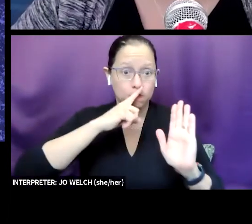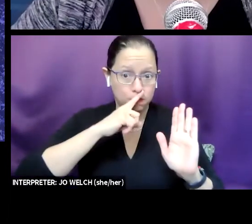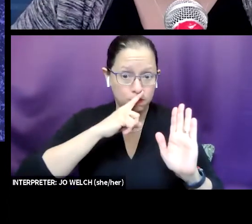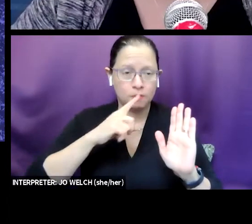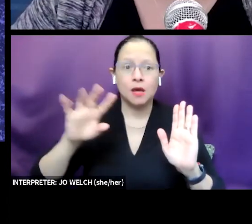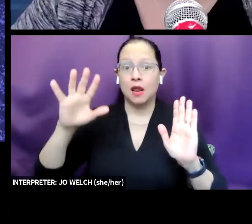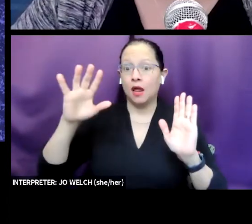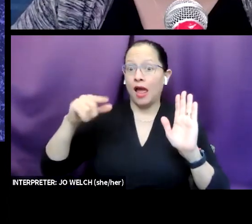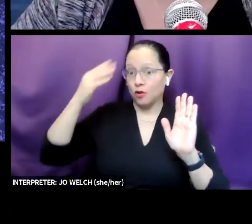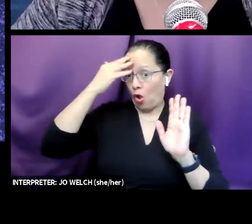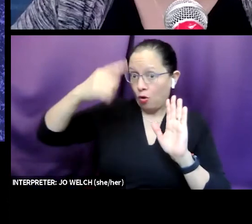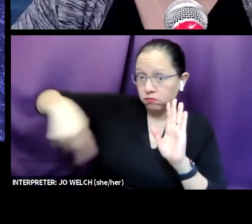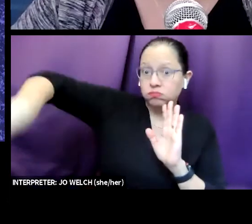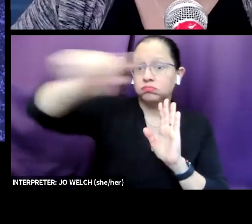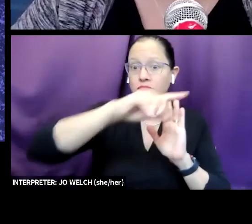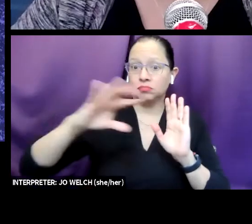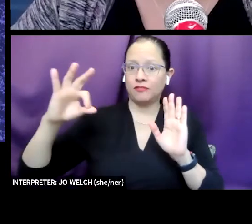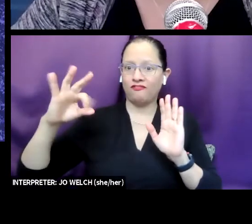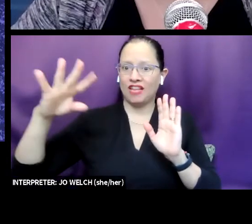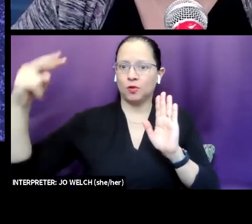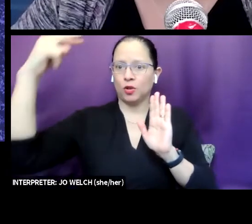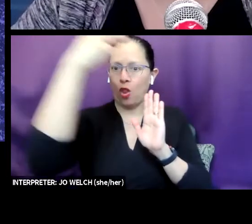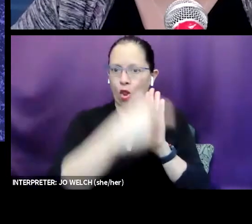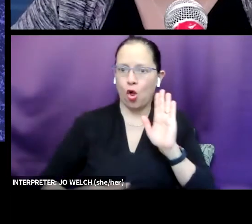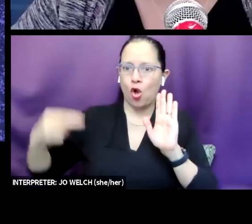In the meantime, we are reducing its distribution on our platform.